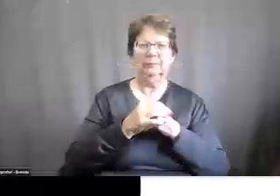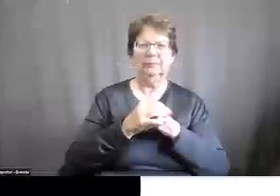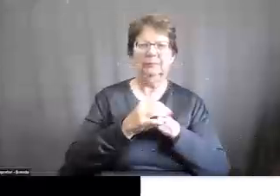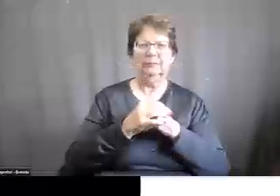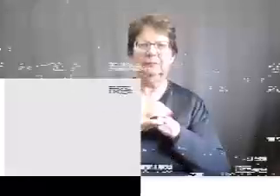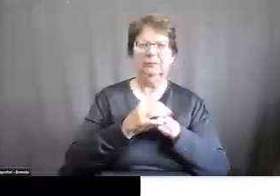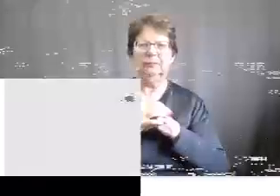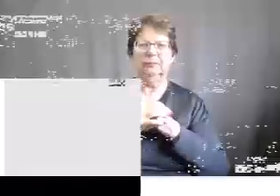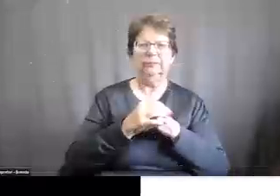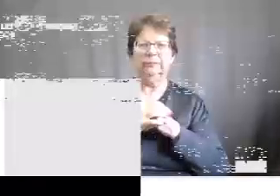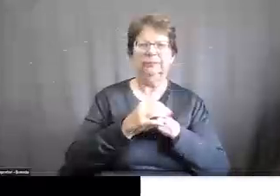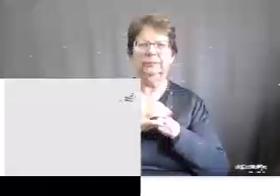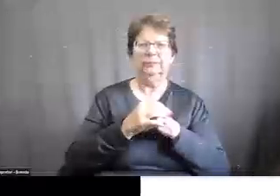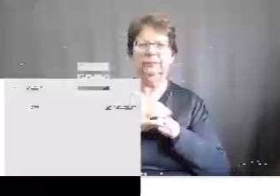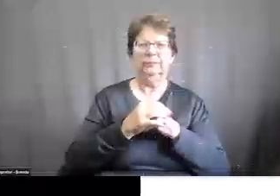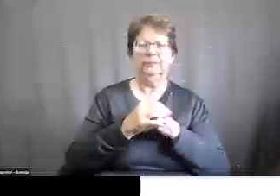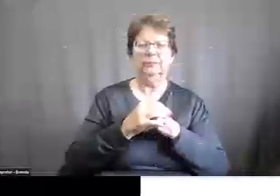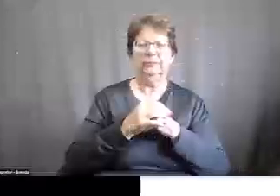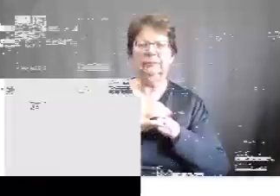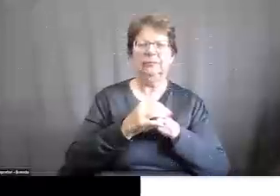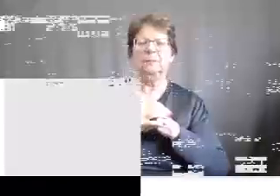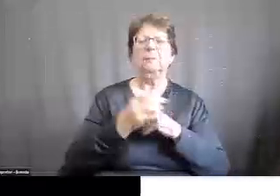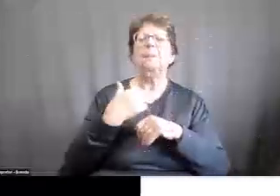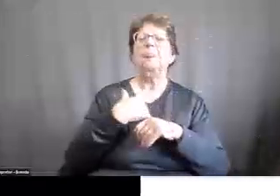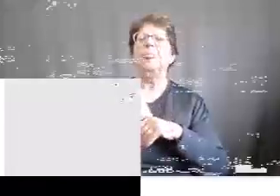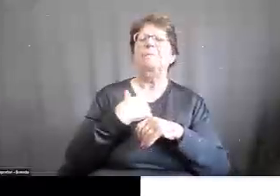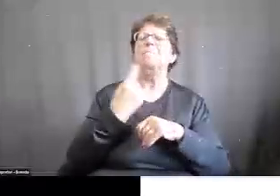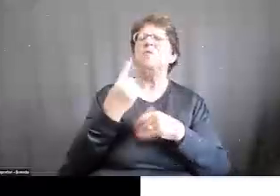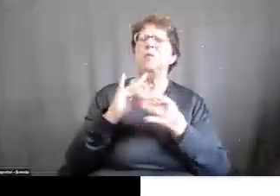Boardroom: I just had, a comment, the…